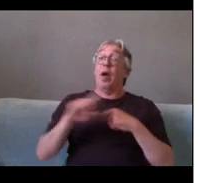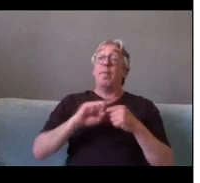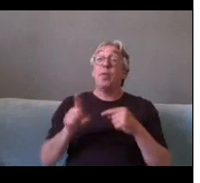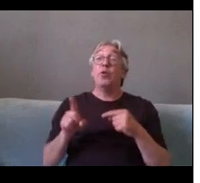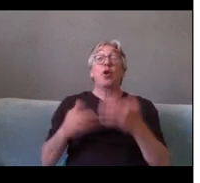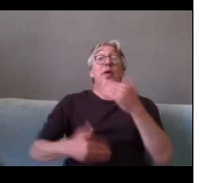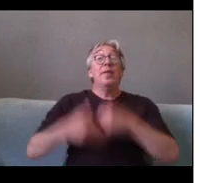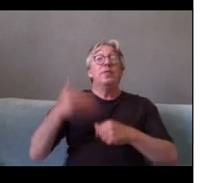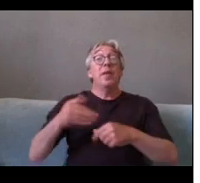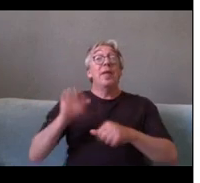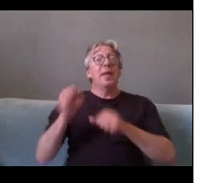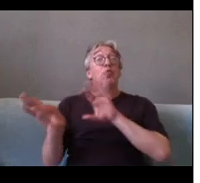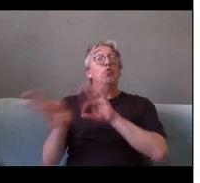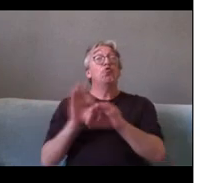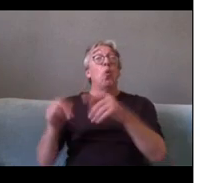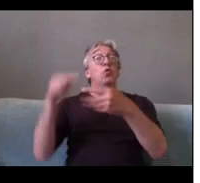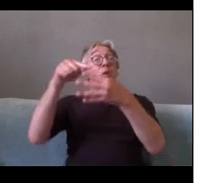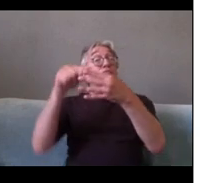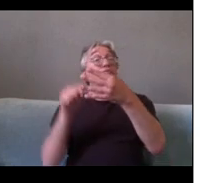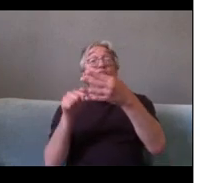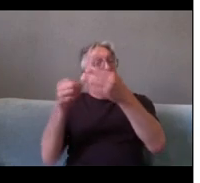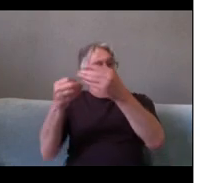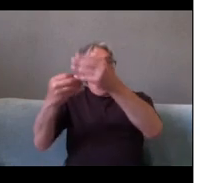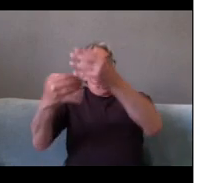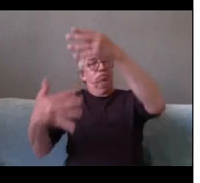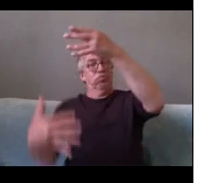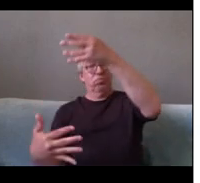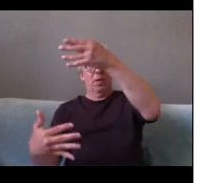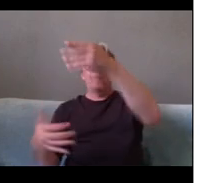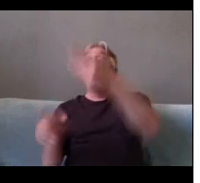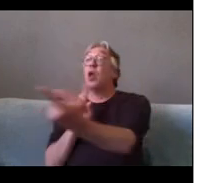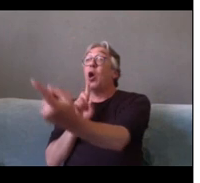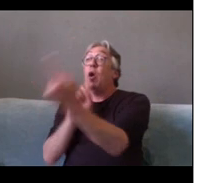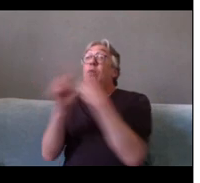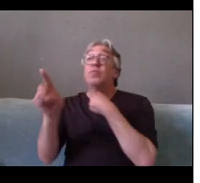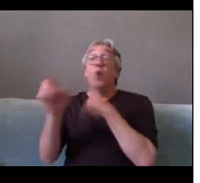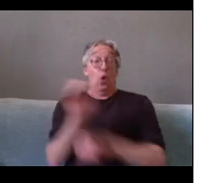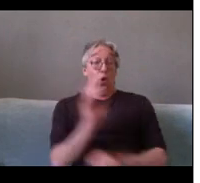As a result the prevalence rate increased to 2.7%.